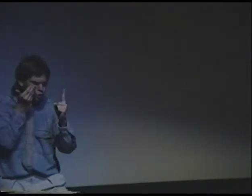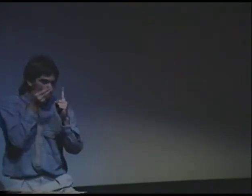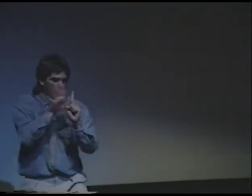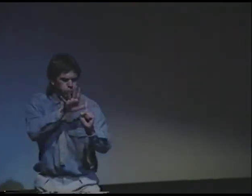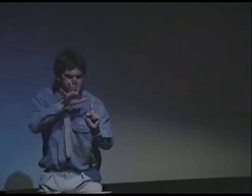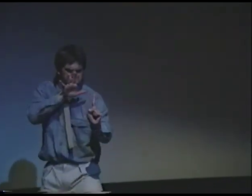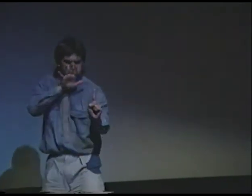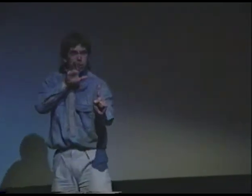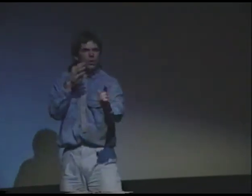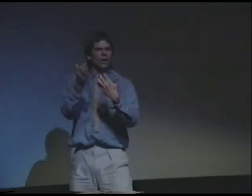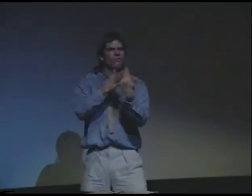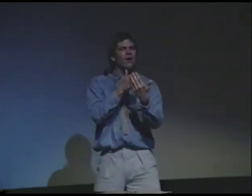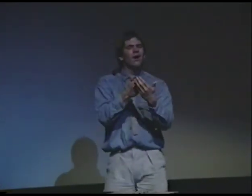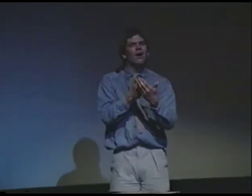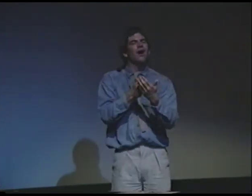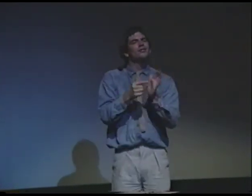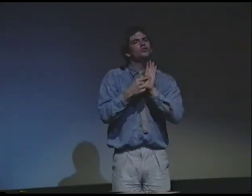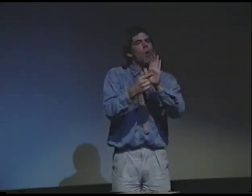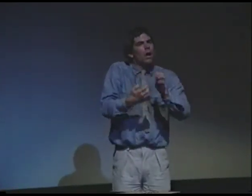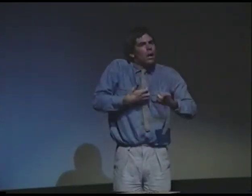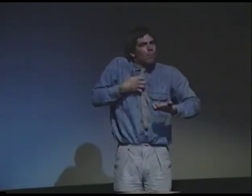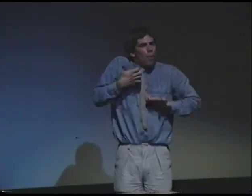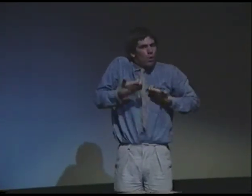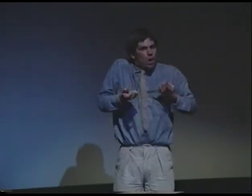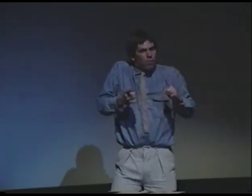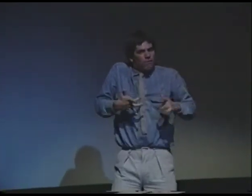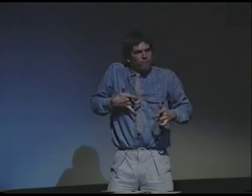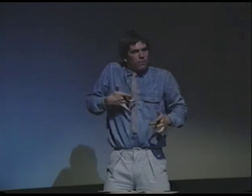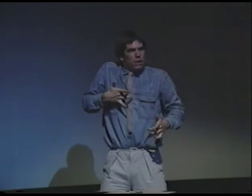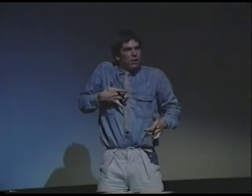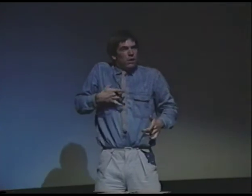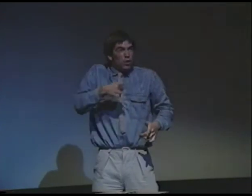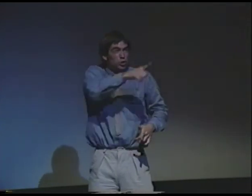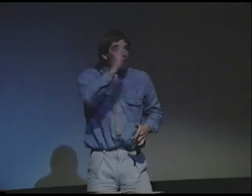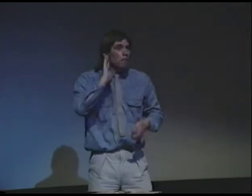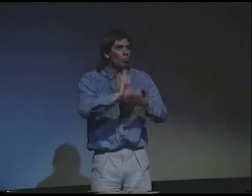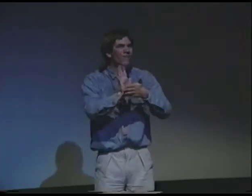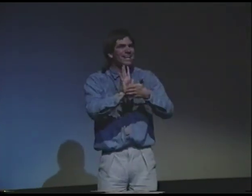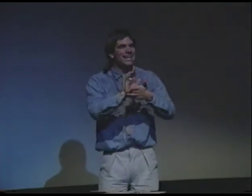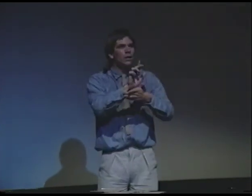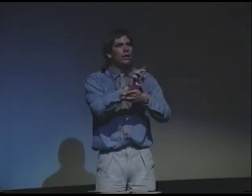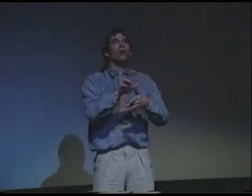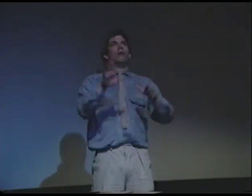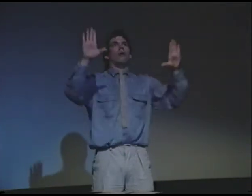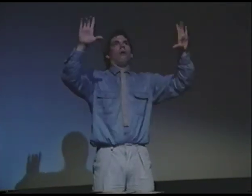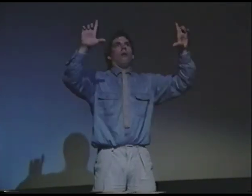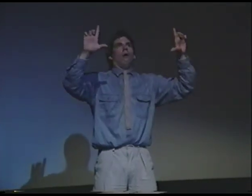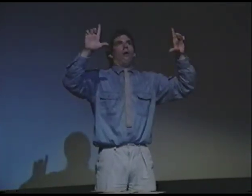close ups far away to show emotions and feelings,